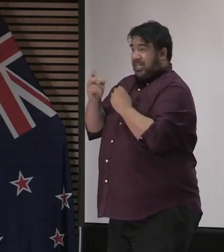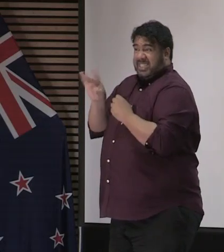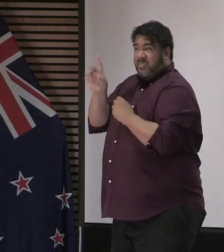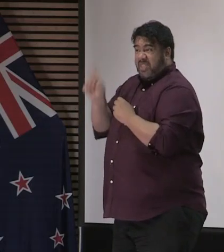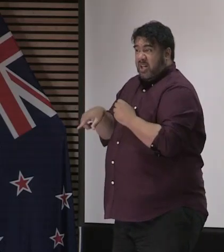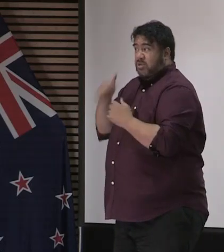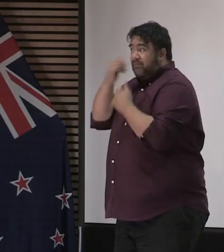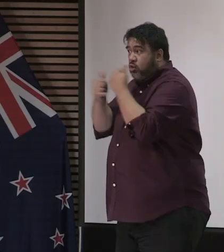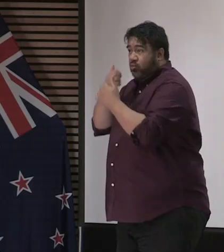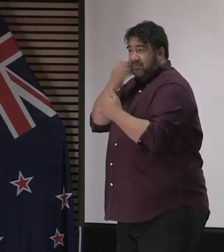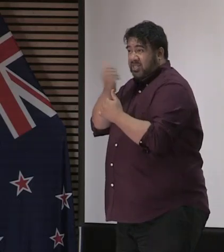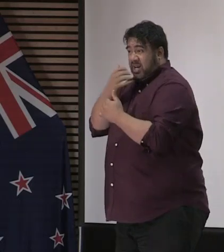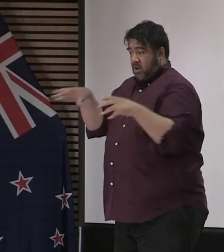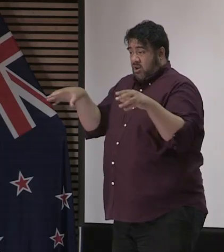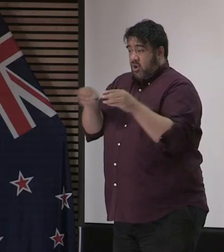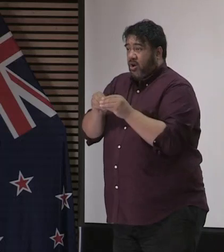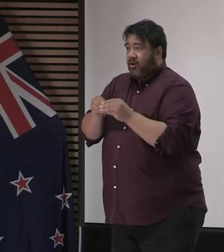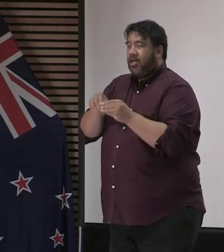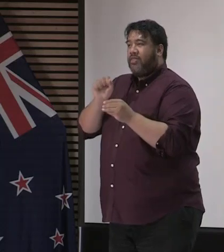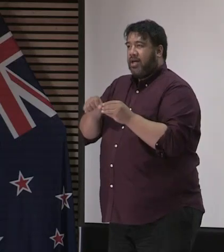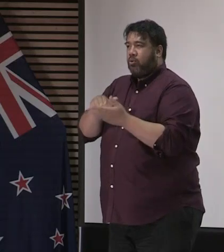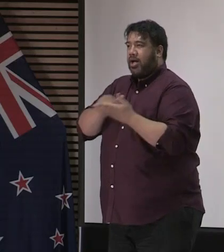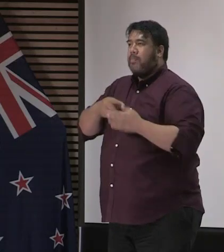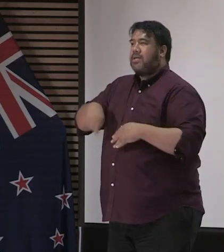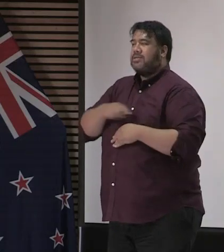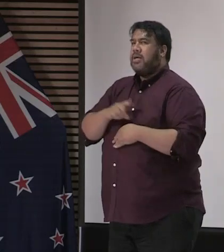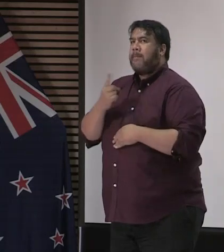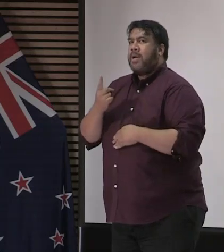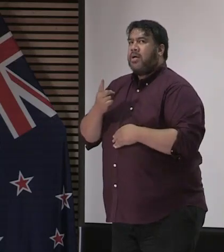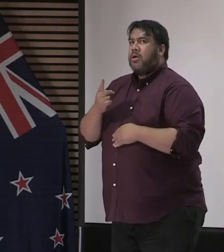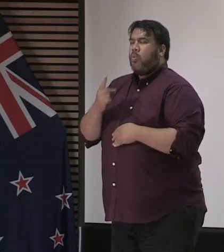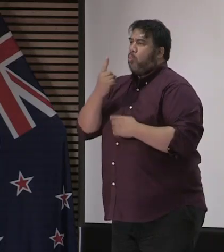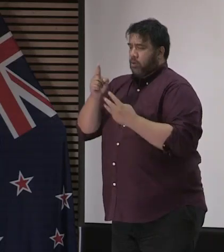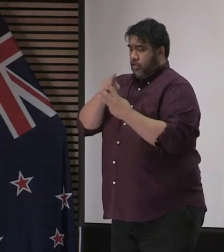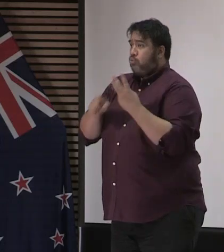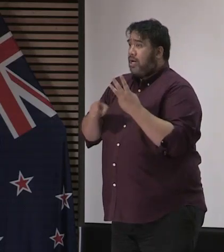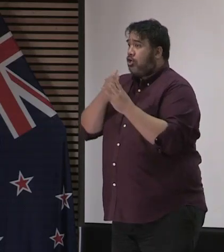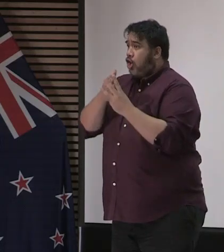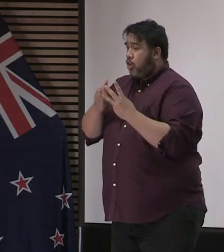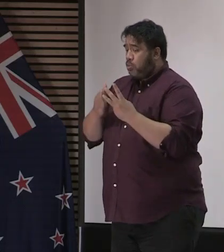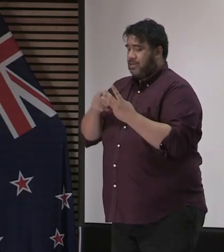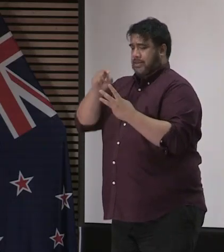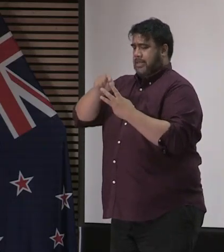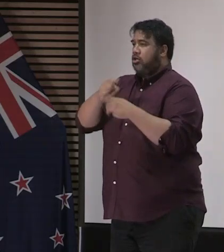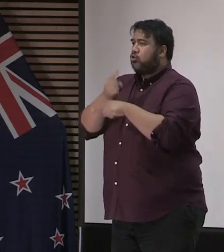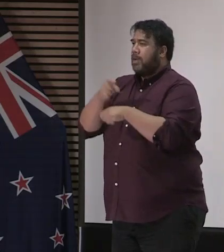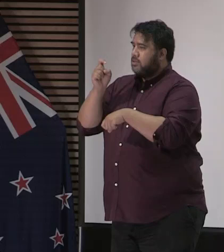supplements that with the ability to contact up to another 10,000 phone calls